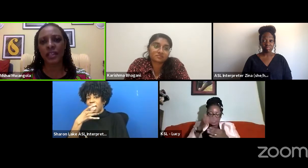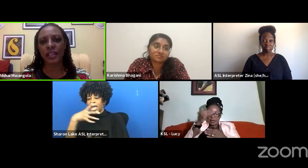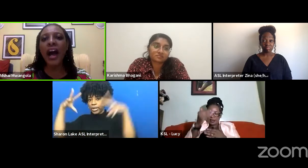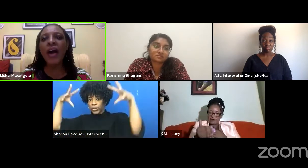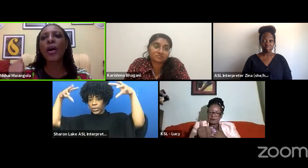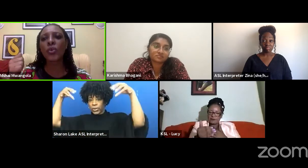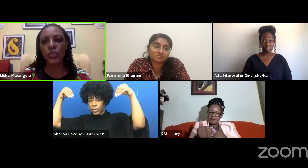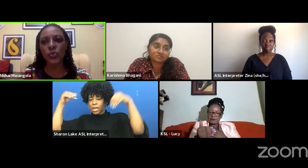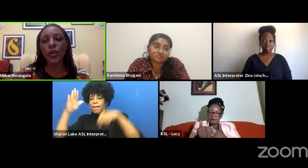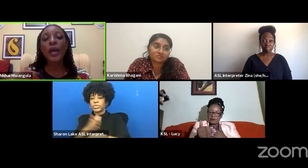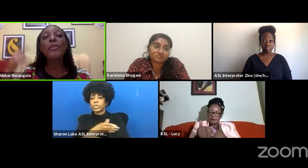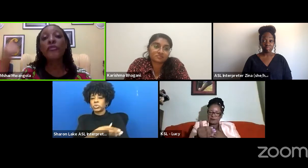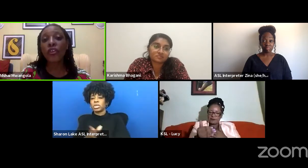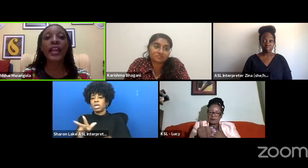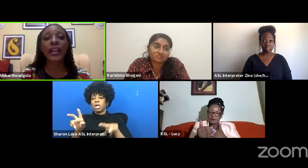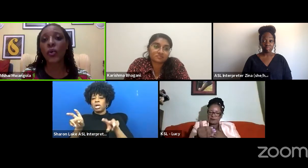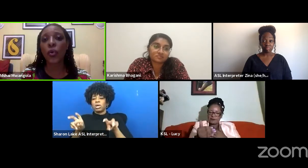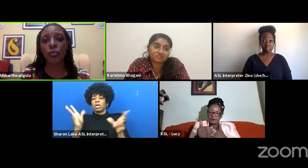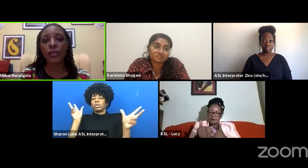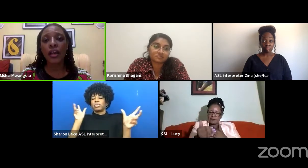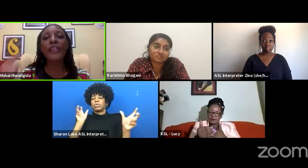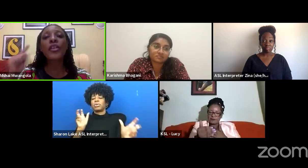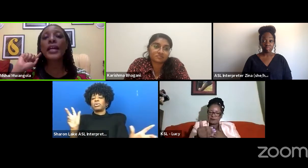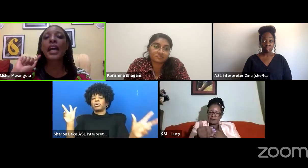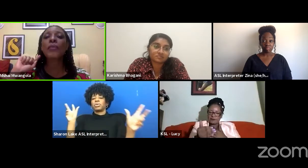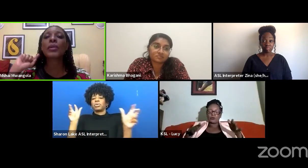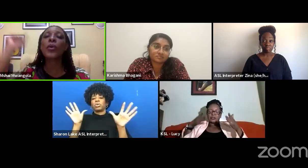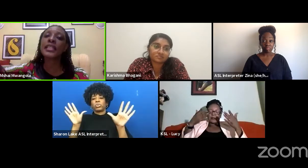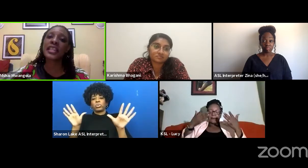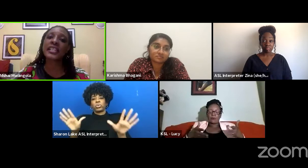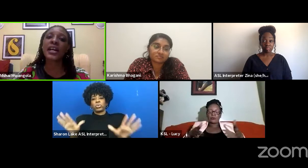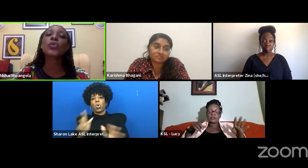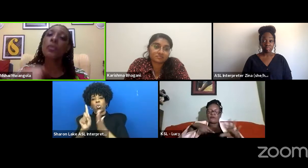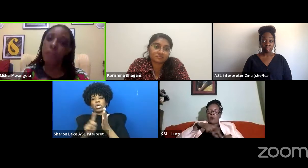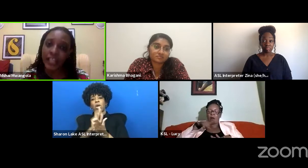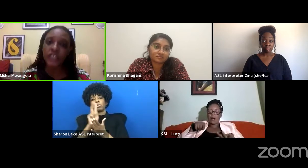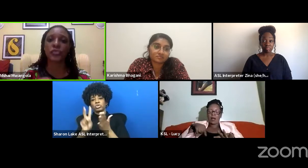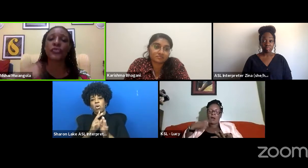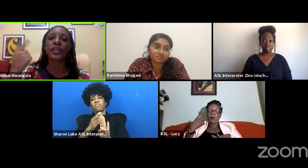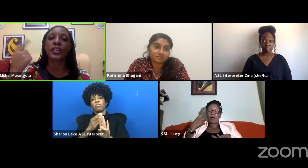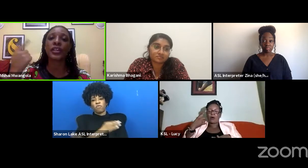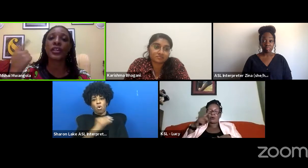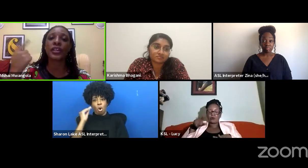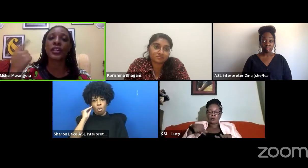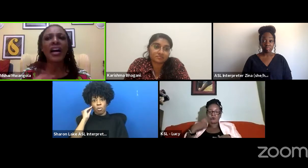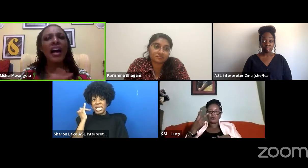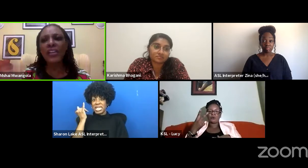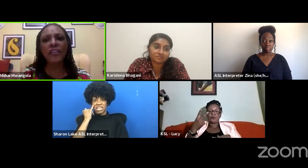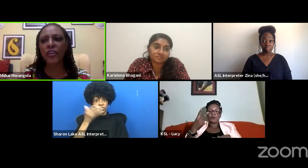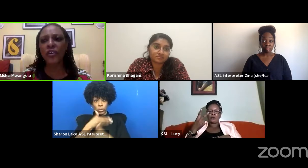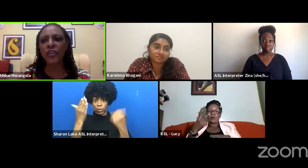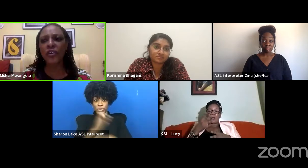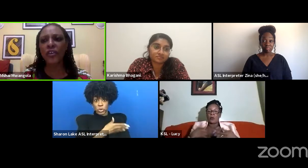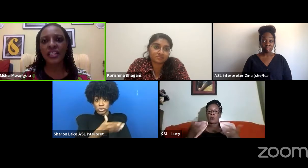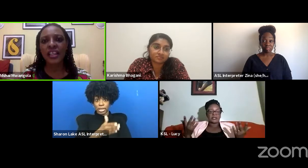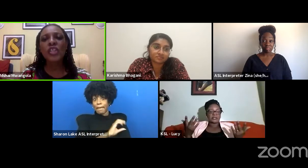for an hour or two, before I can go home. Otherwise I will go and take it out on my children at home." I've never forgotten that.